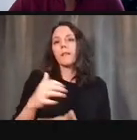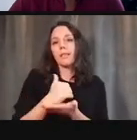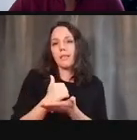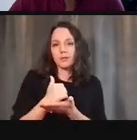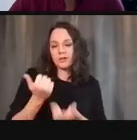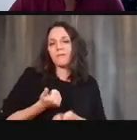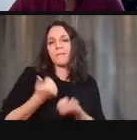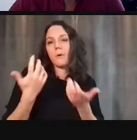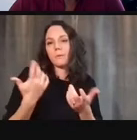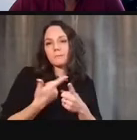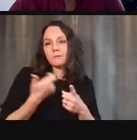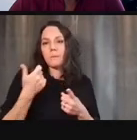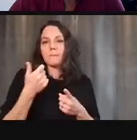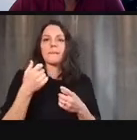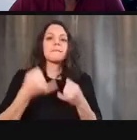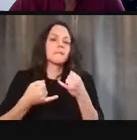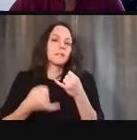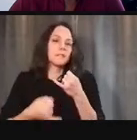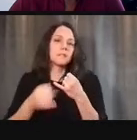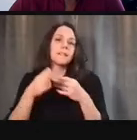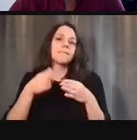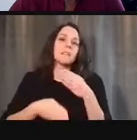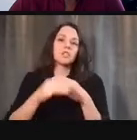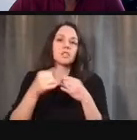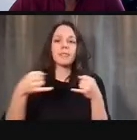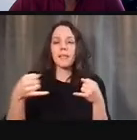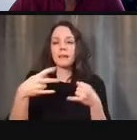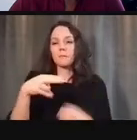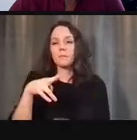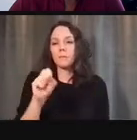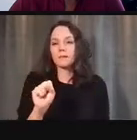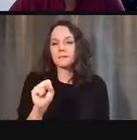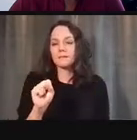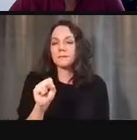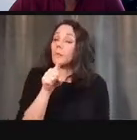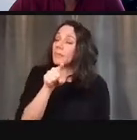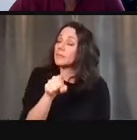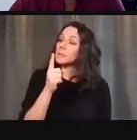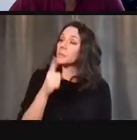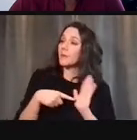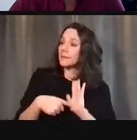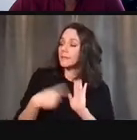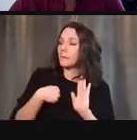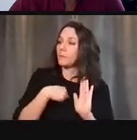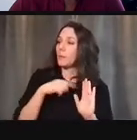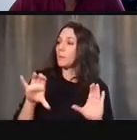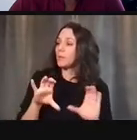at Philadelphia Contemporary every week to promote the post on the upload